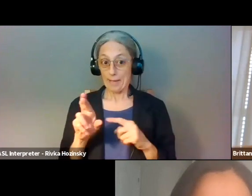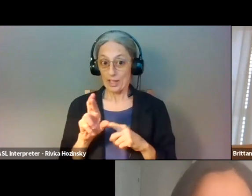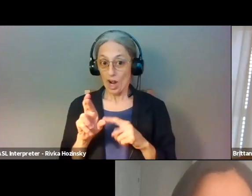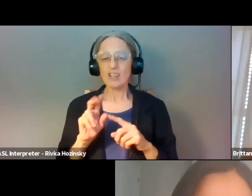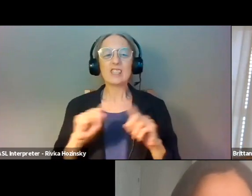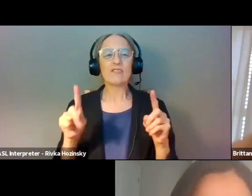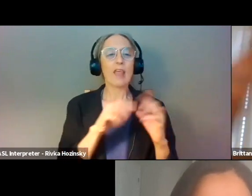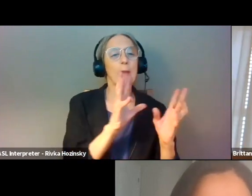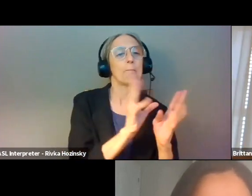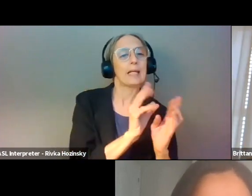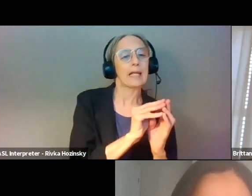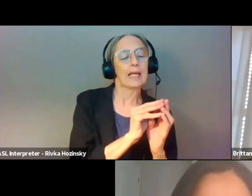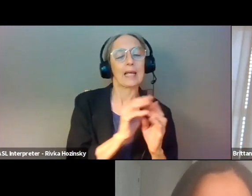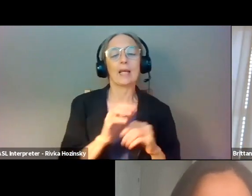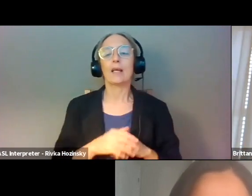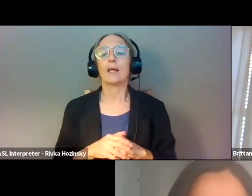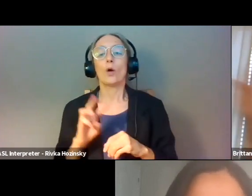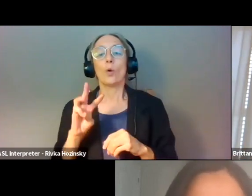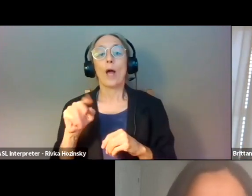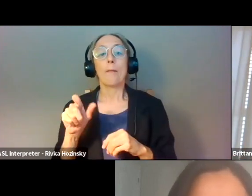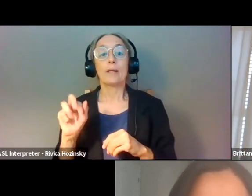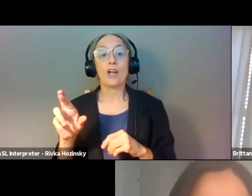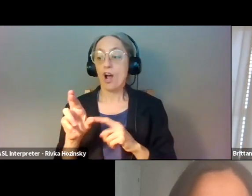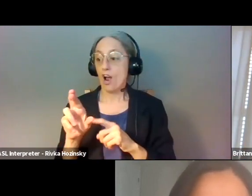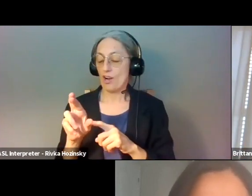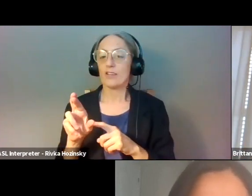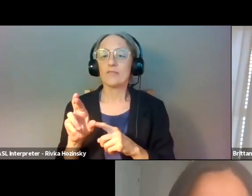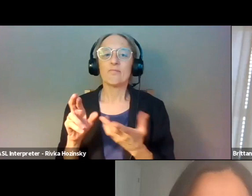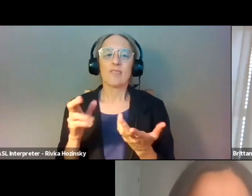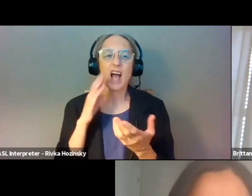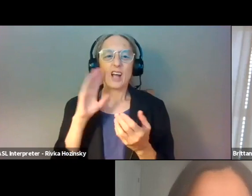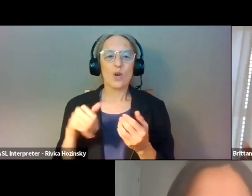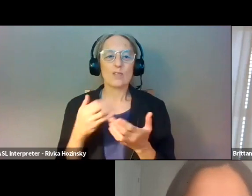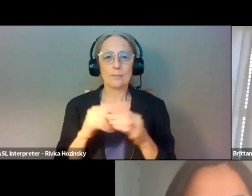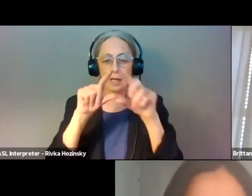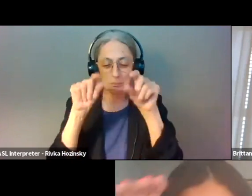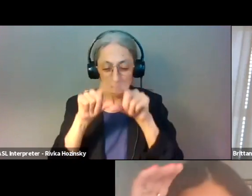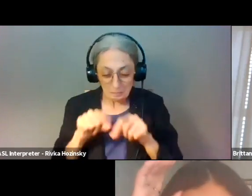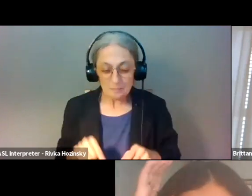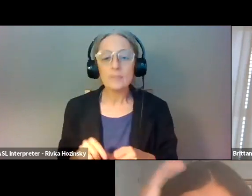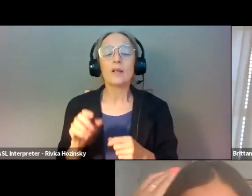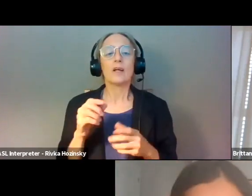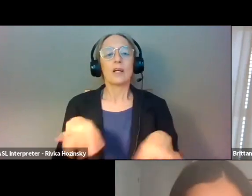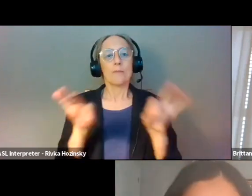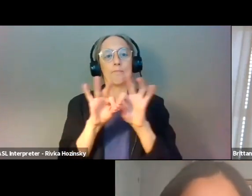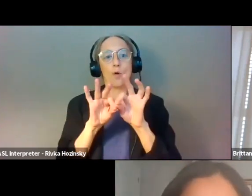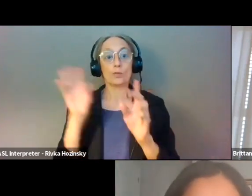of push people to small video tiles, we wanted to spotlight to make sure that the interpreters are nice and large and they never disappear.